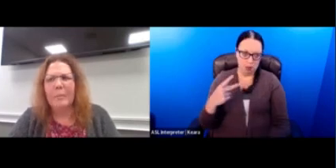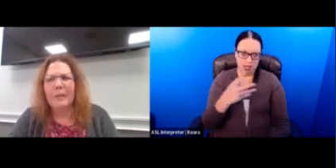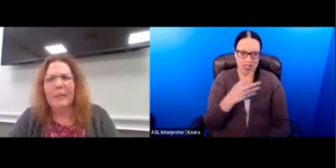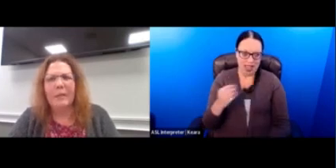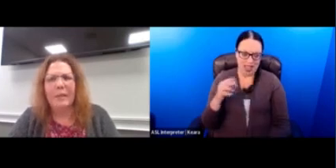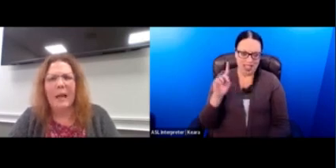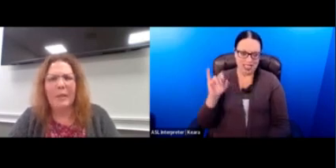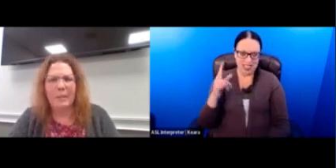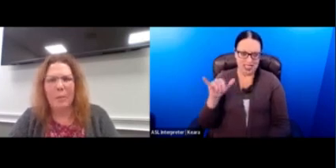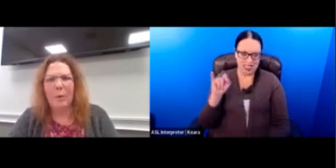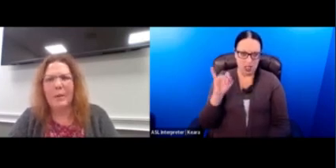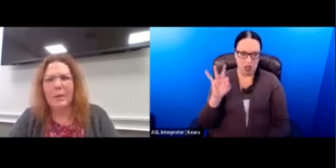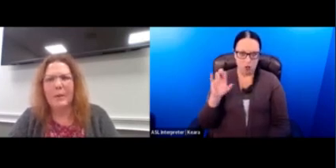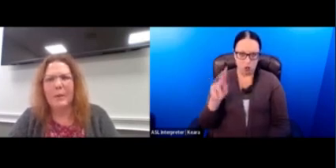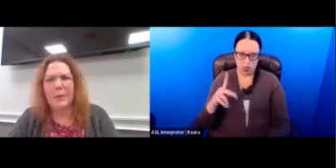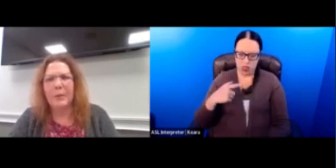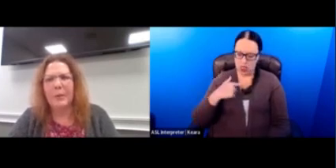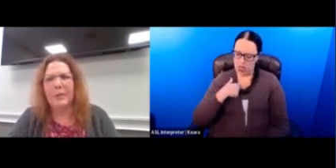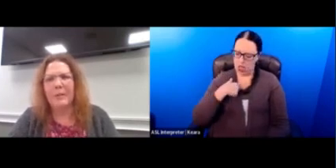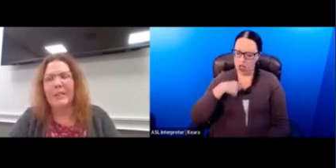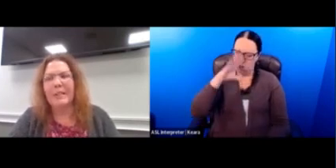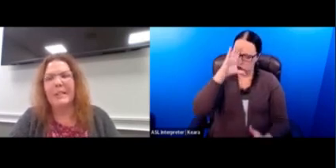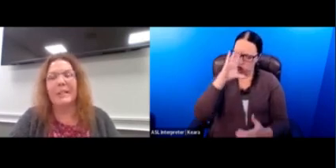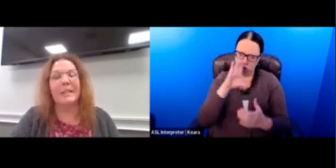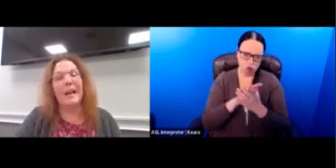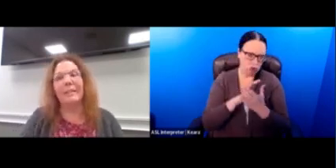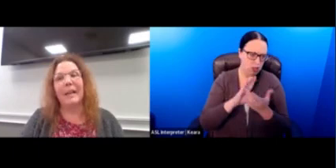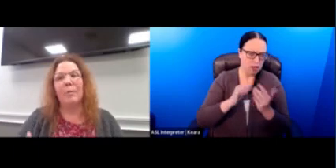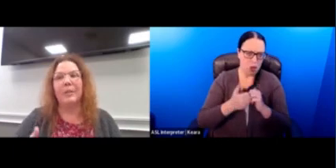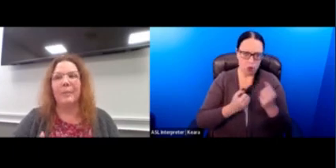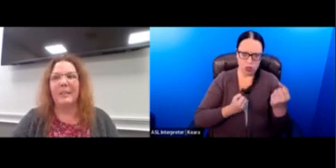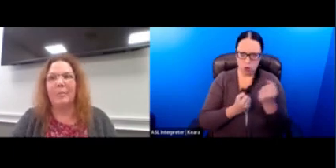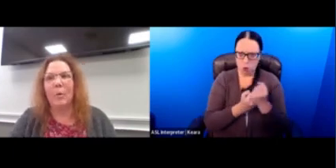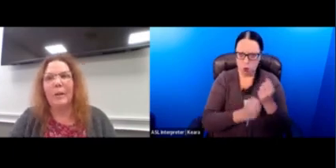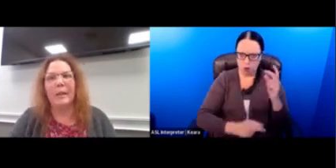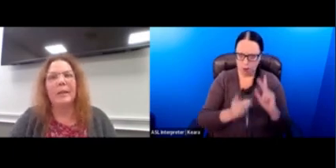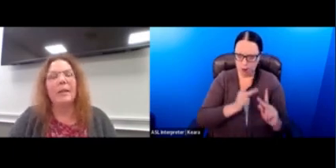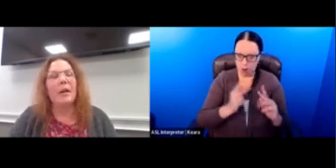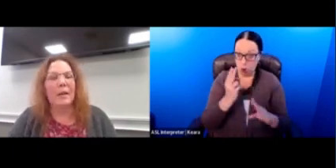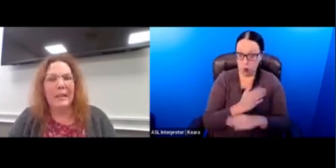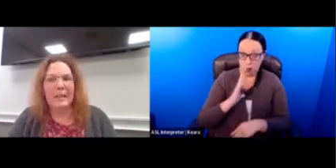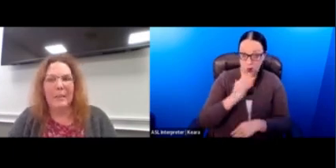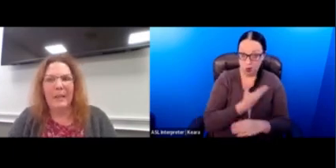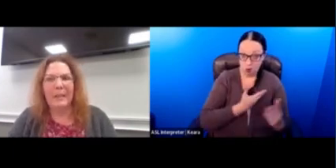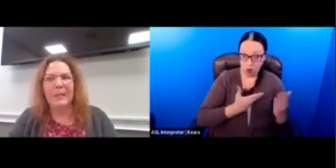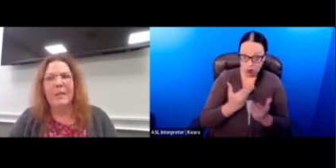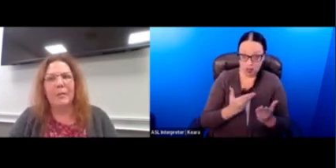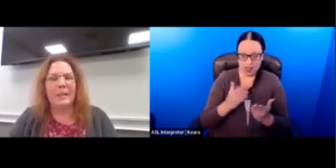firm believer and how we support those who use our services is exactly how we should be supporting our DSPs through the